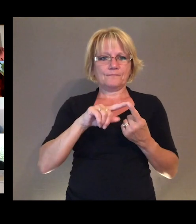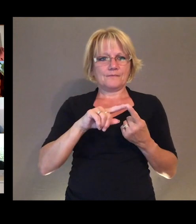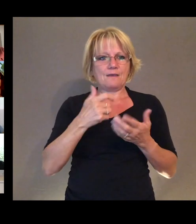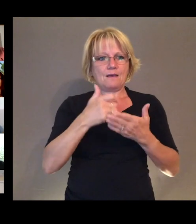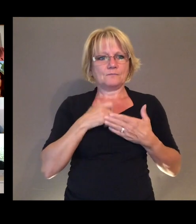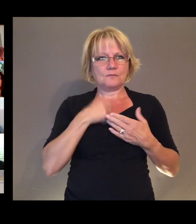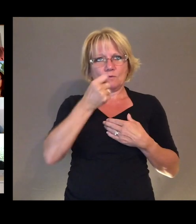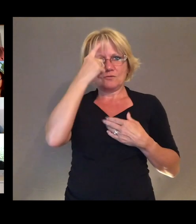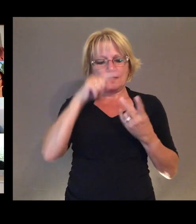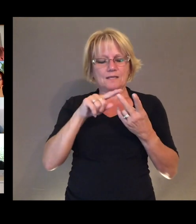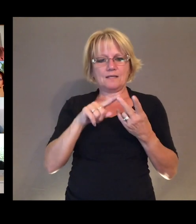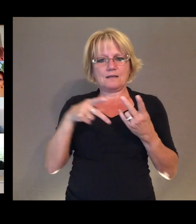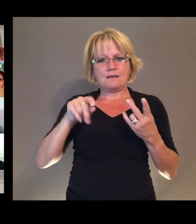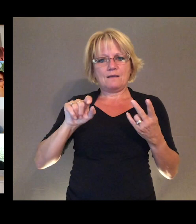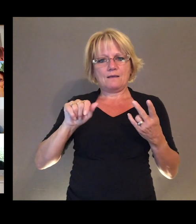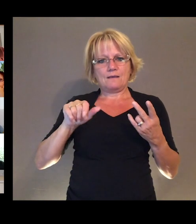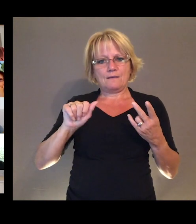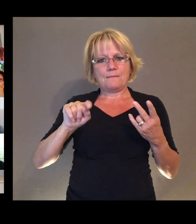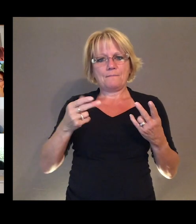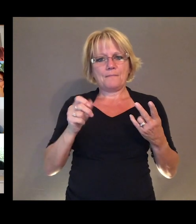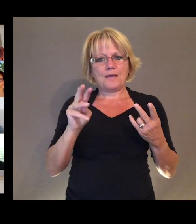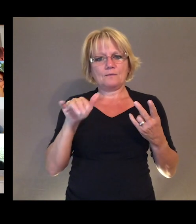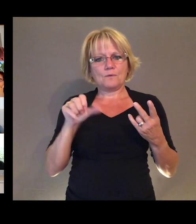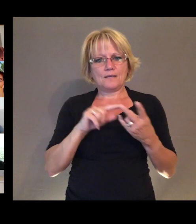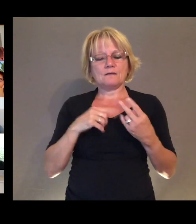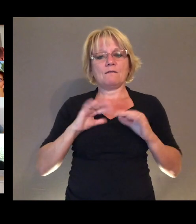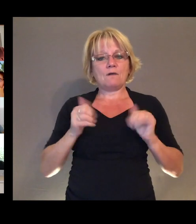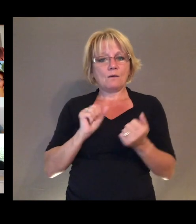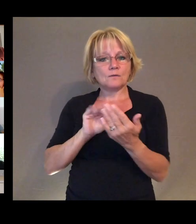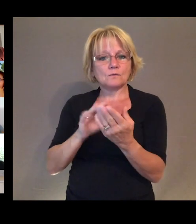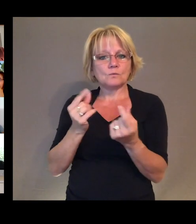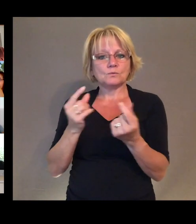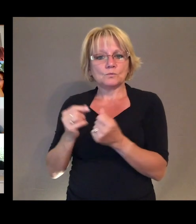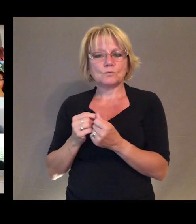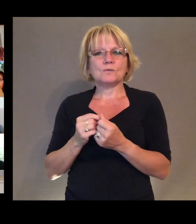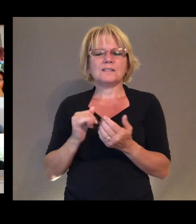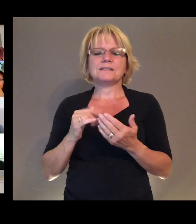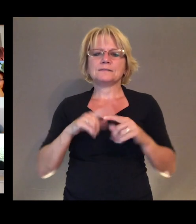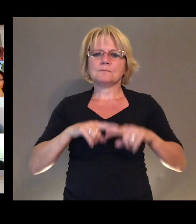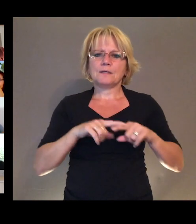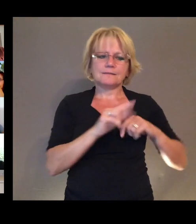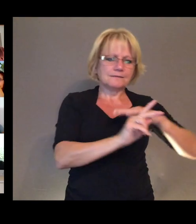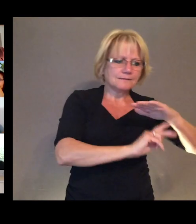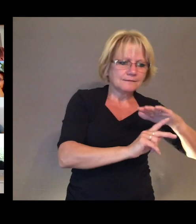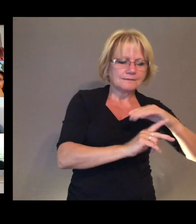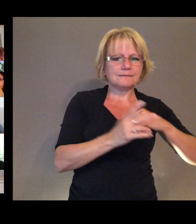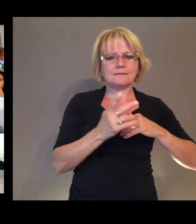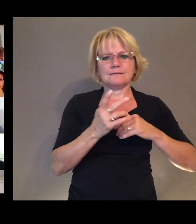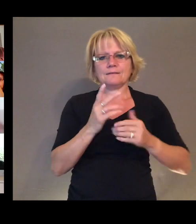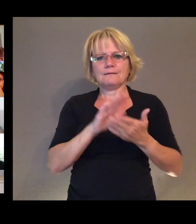And that may look different depending on your role, whether you teach in the K-12 system, whether you teach in a college or a university, whether you're a student in one of those areas,